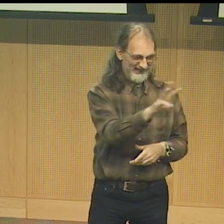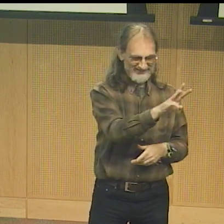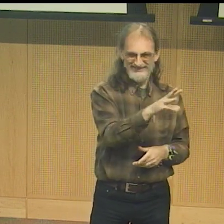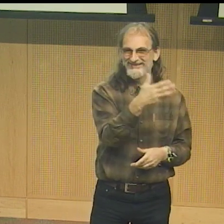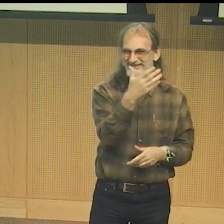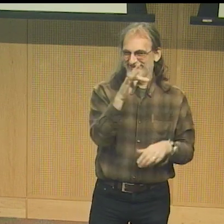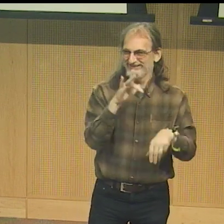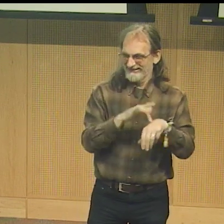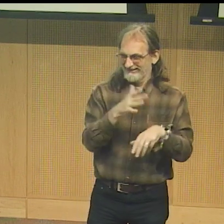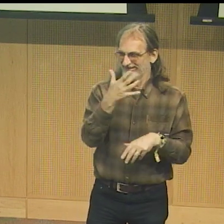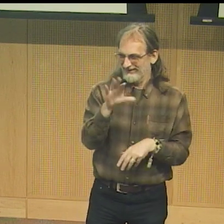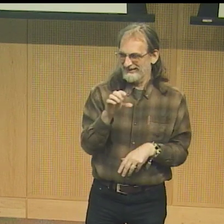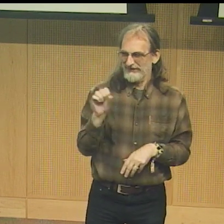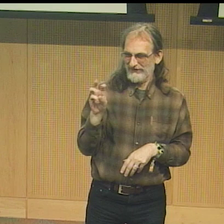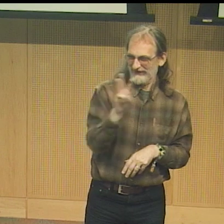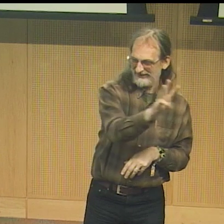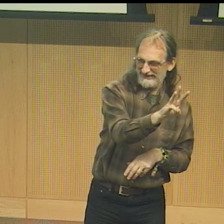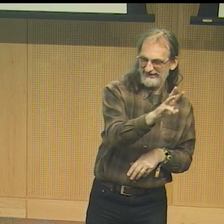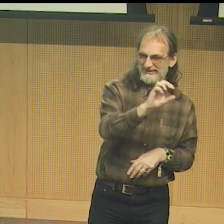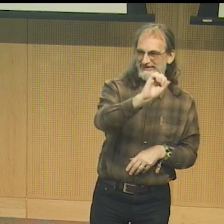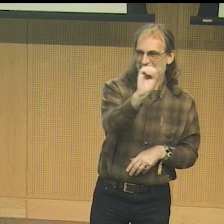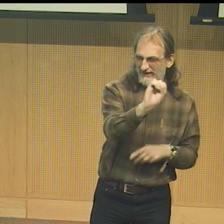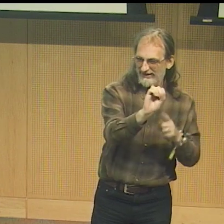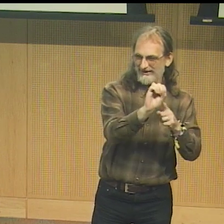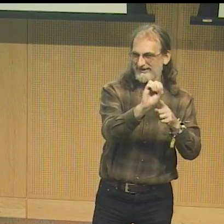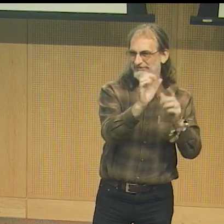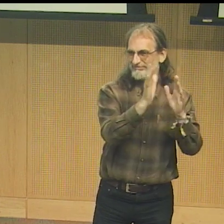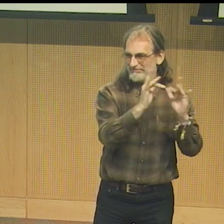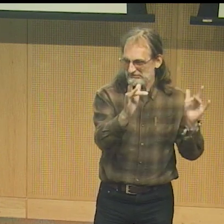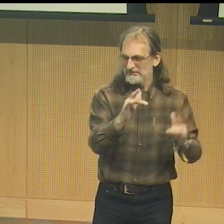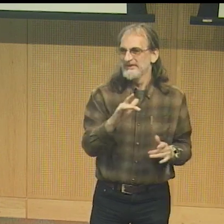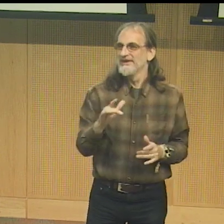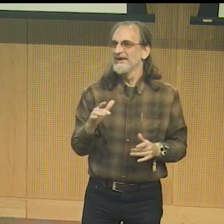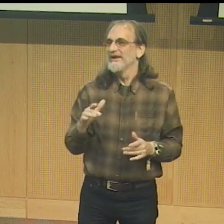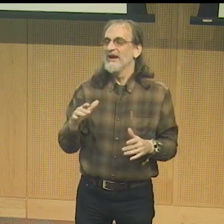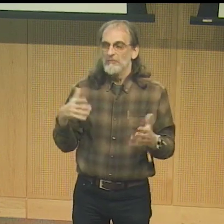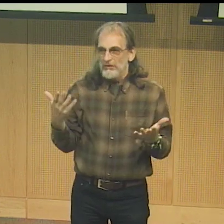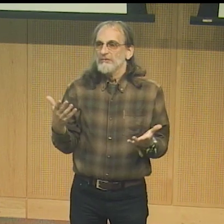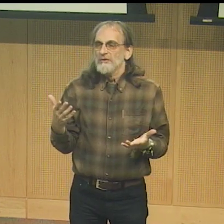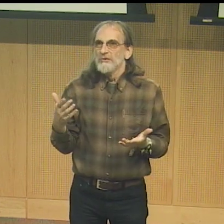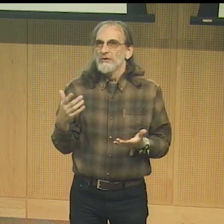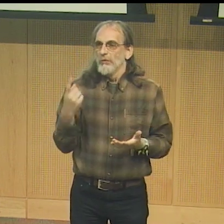Yes, we haven't really had much here locally. There's been much more artistic movements in the West